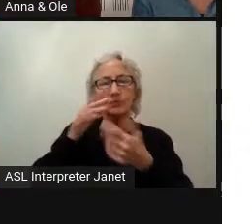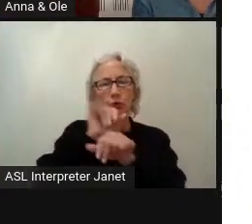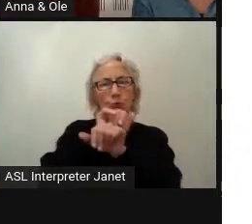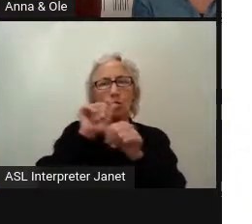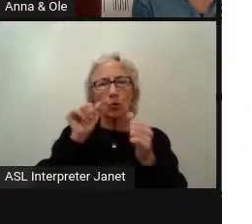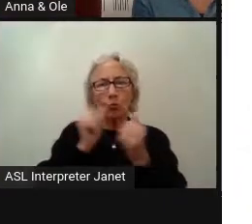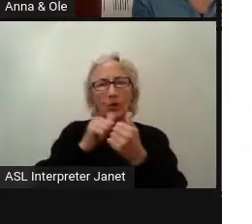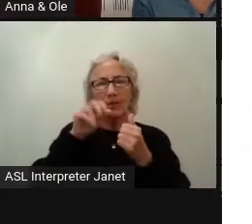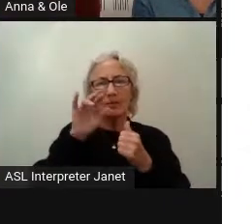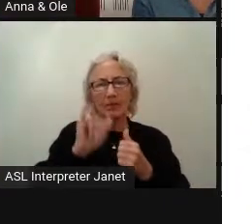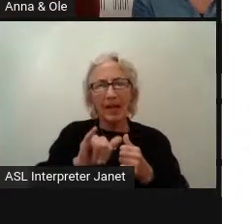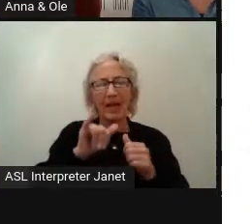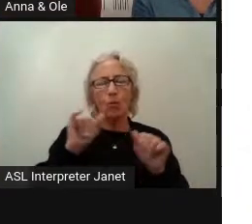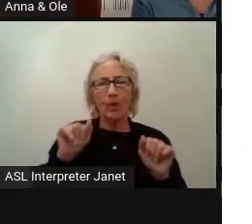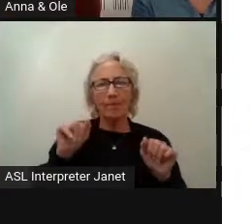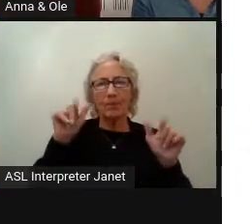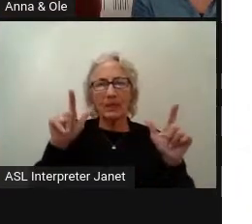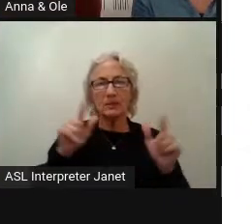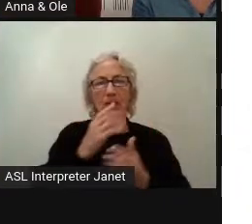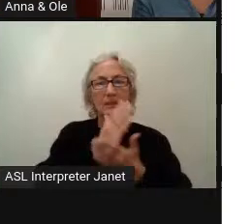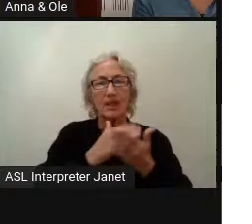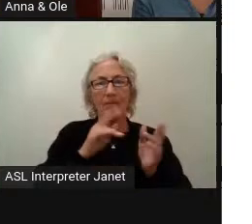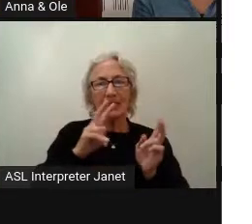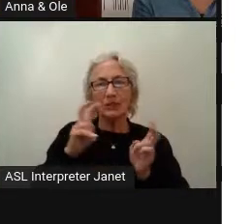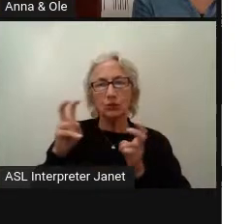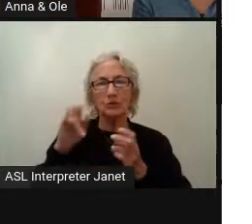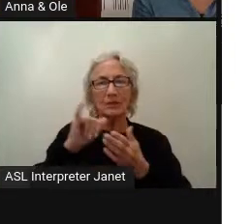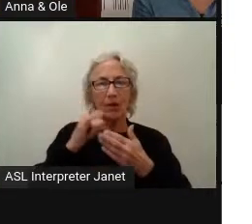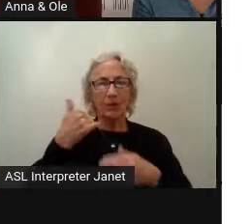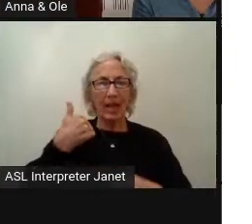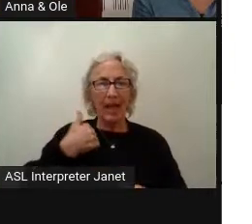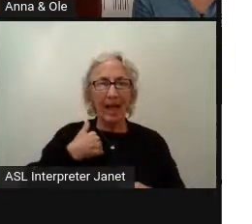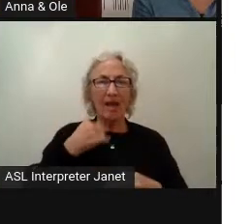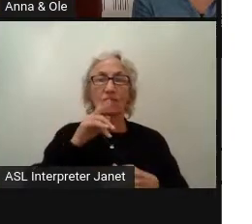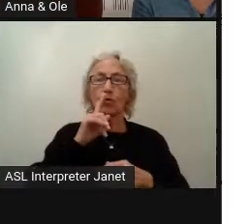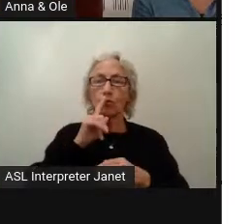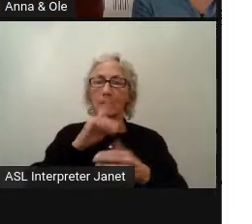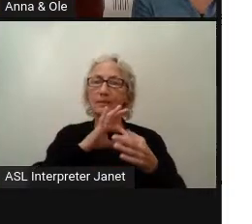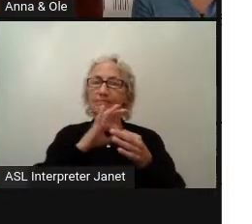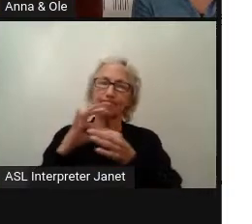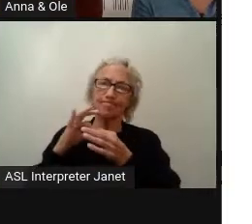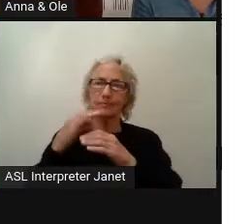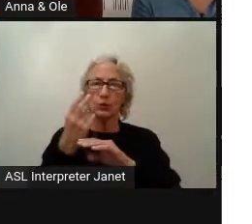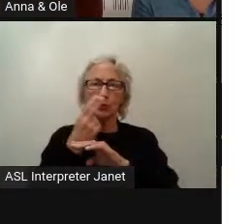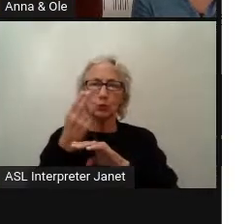Is a user problem? Can we describe to the user how we want them to interact with the webpage? But some